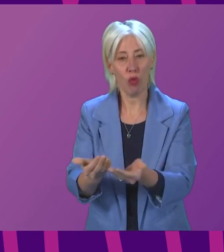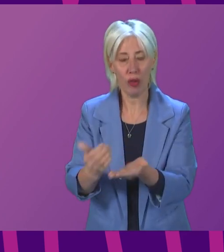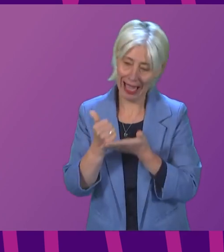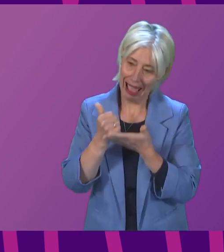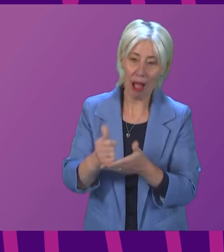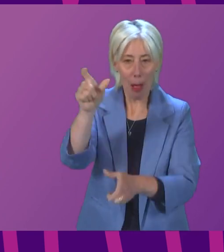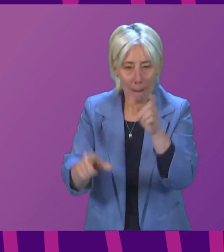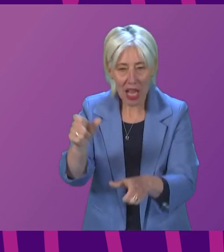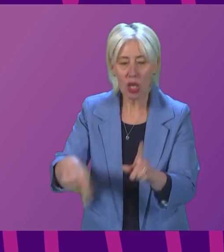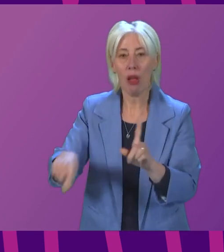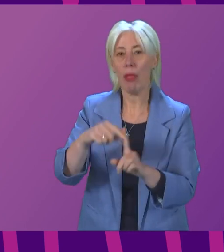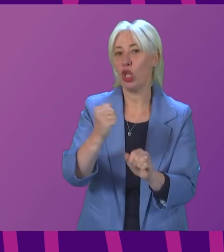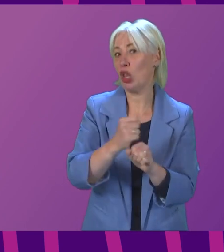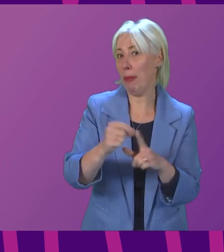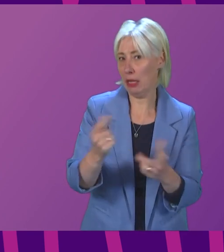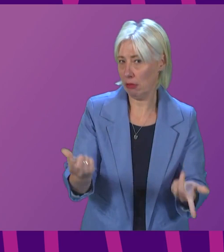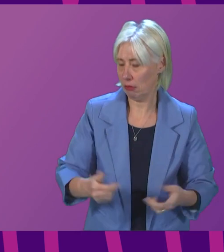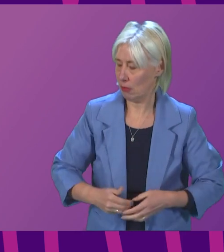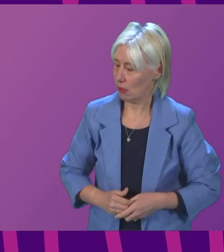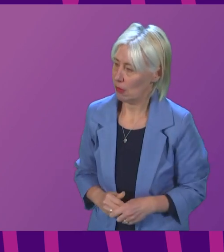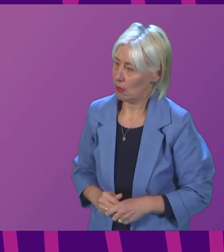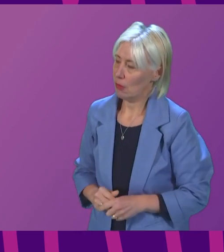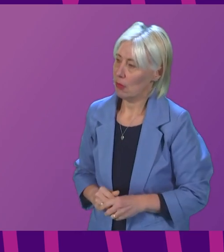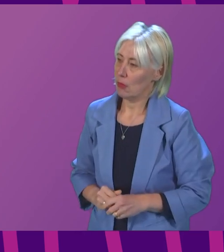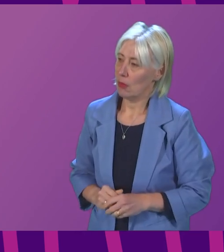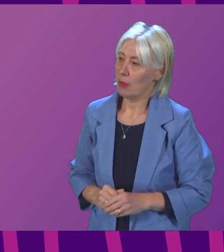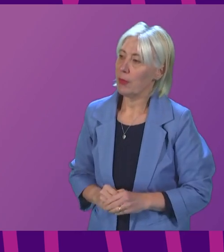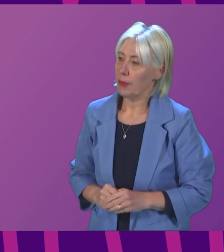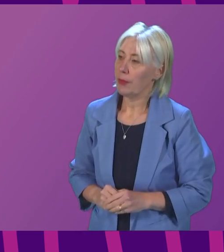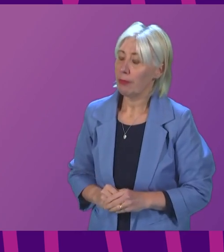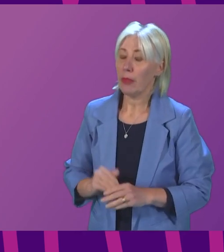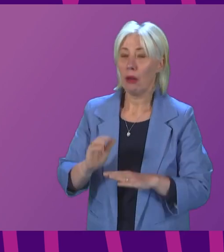and their general practitioners?